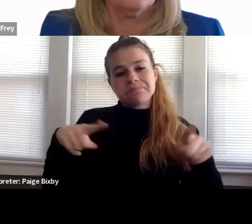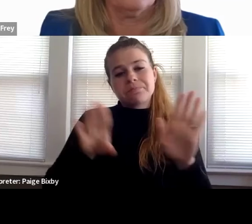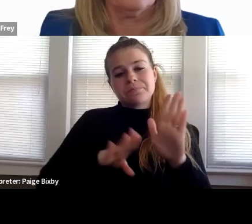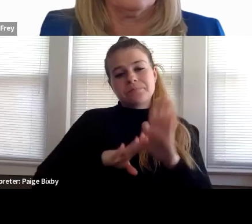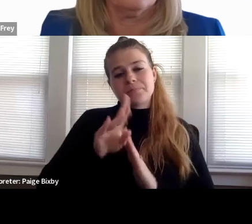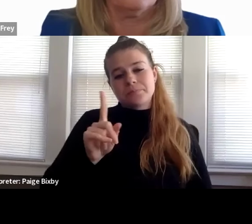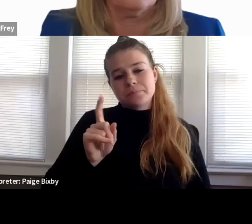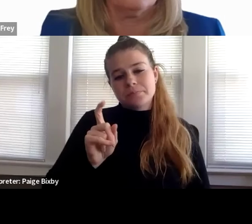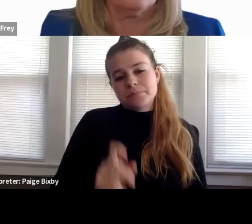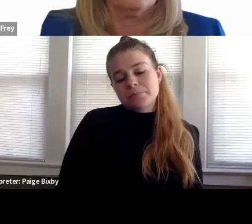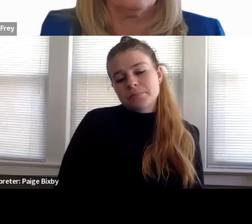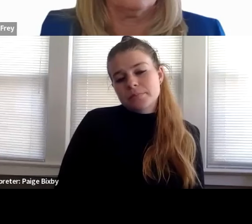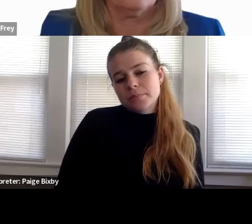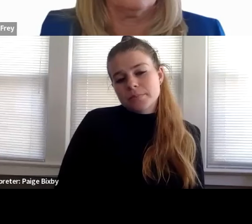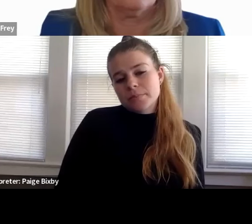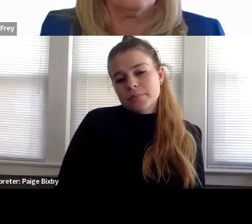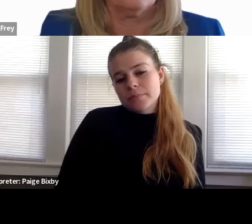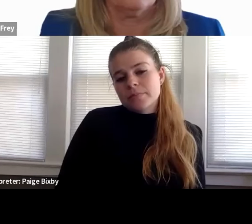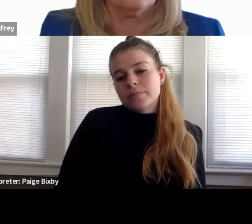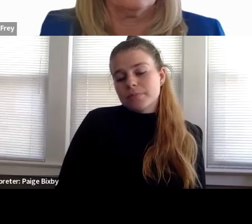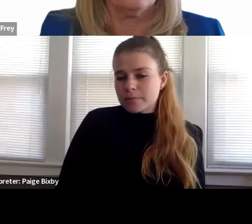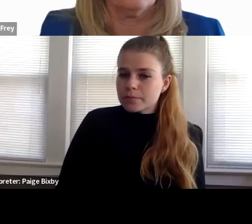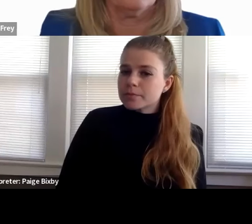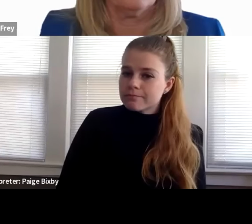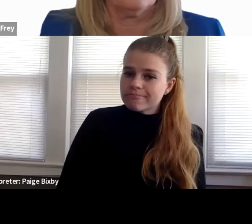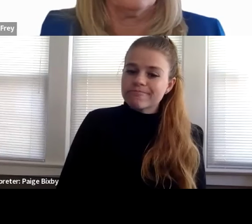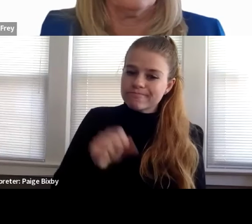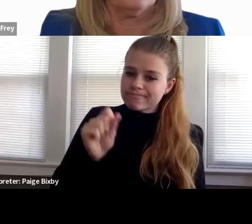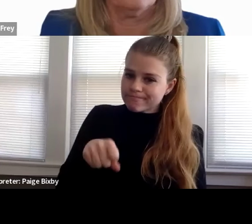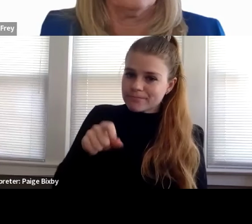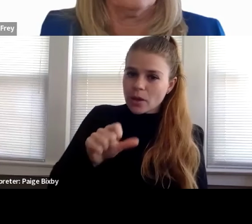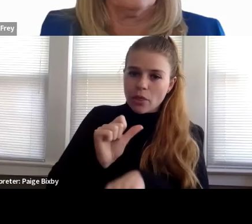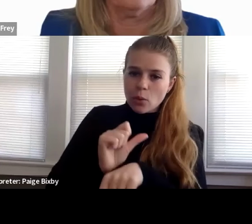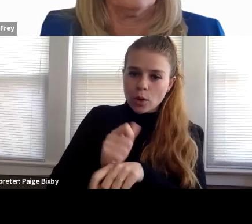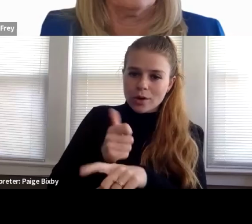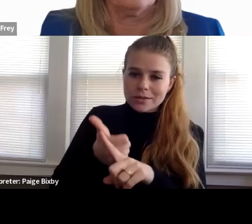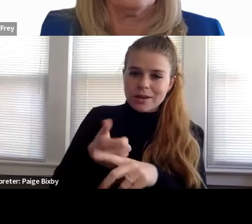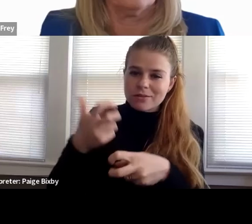Yeah, the work is is very hard. I think we find it very rewarding.